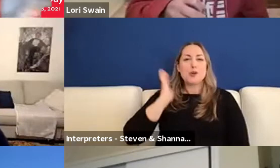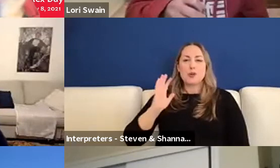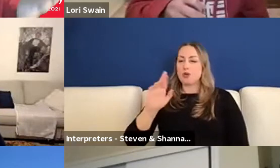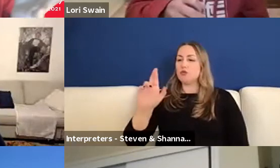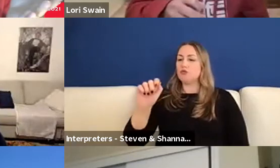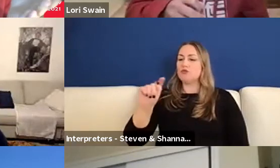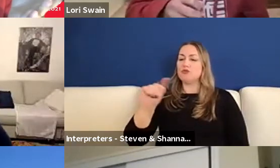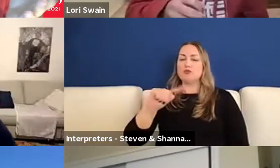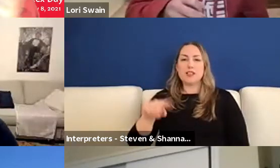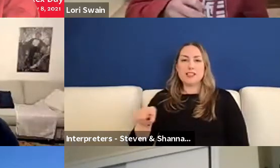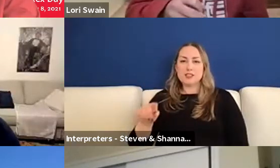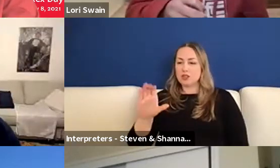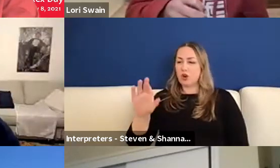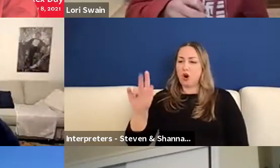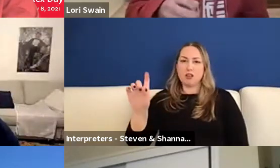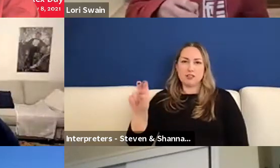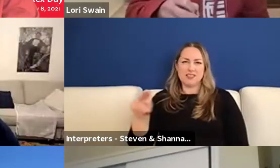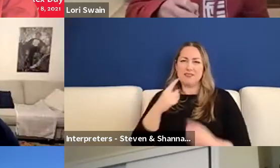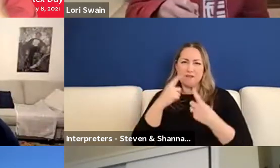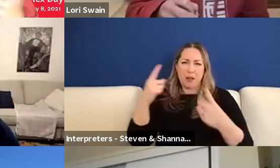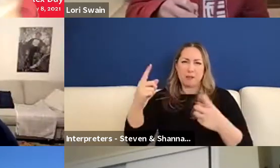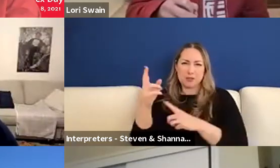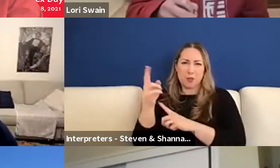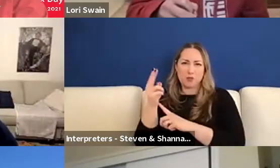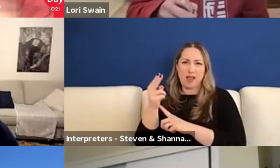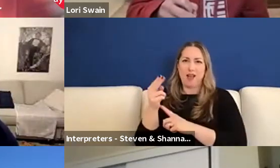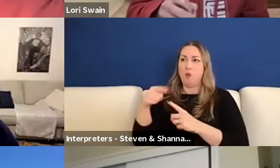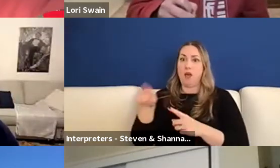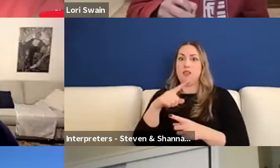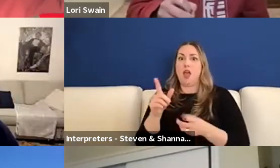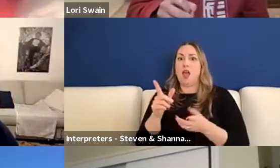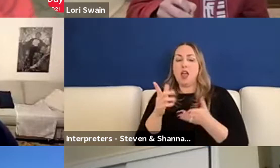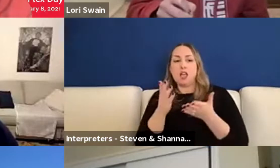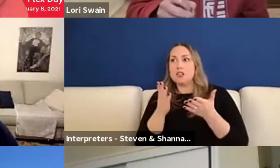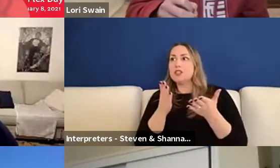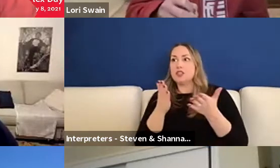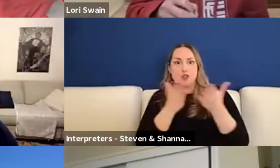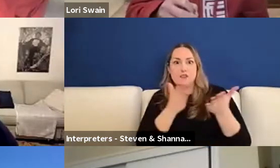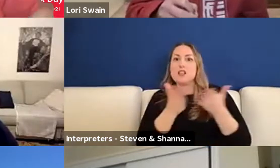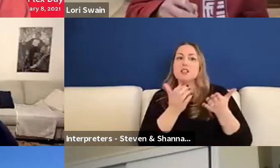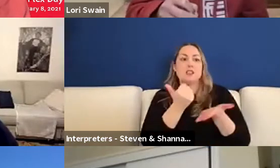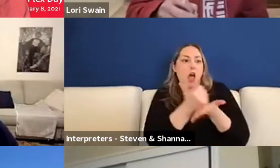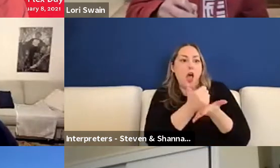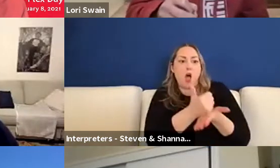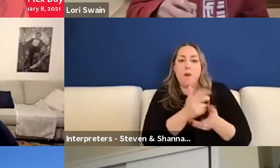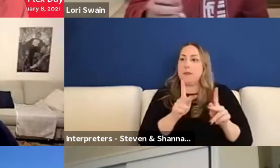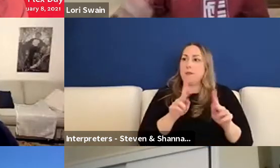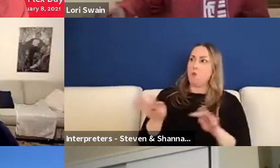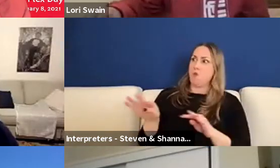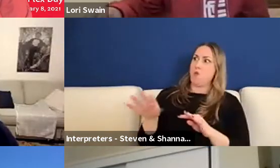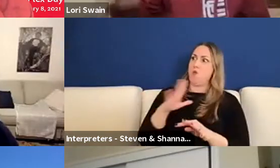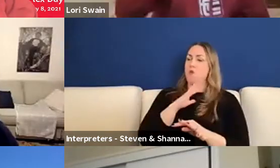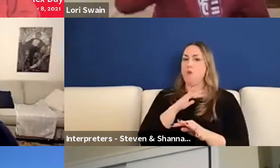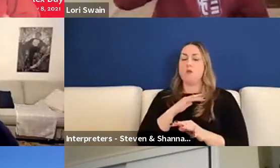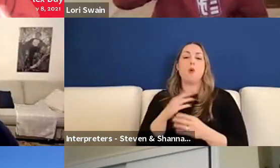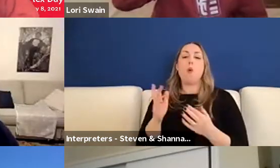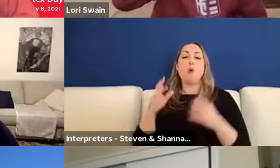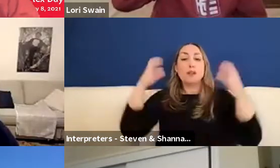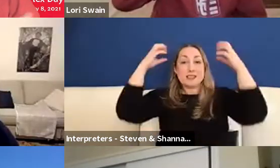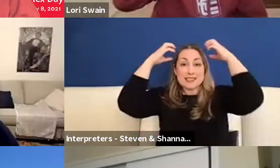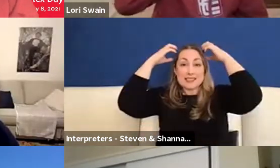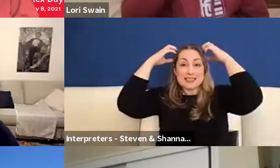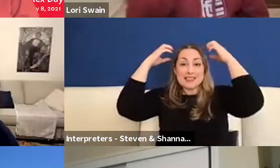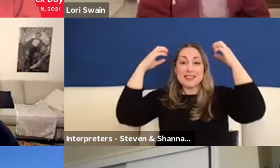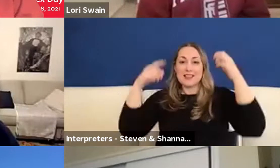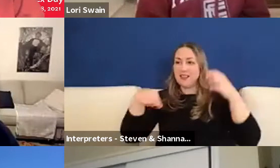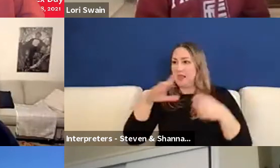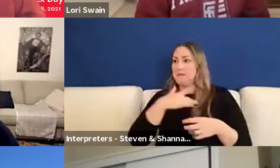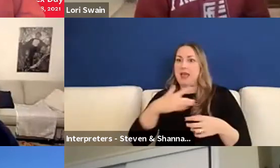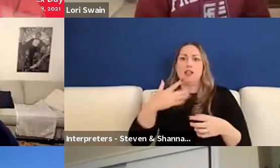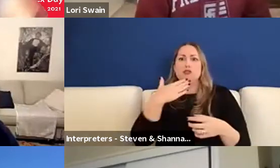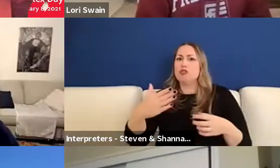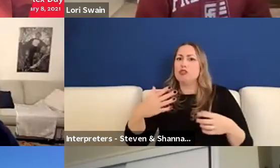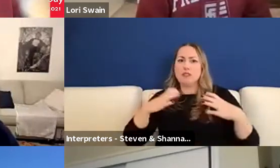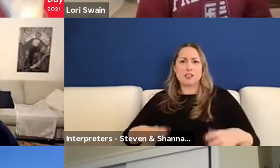know, a personal example. My wife and I, we had our five year old son at Disney, who's hyper allergic to nuts. And so, unbeknownst